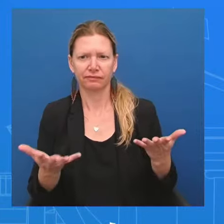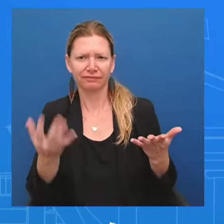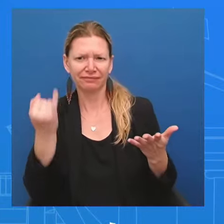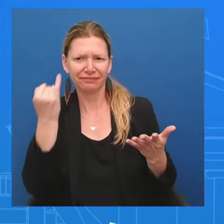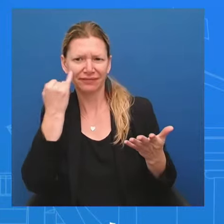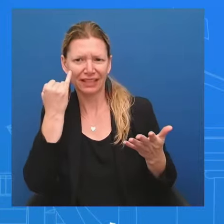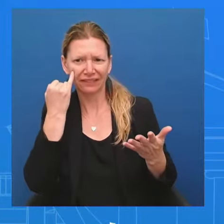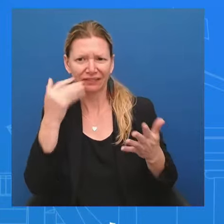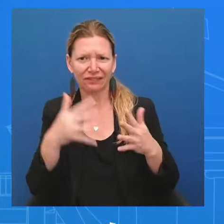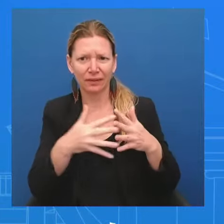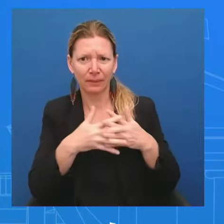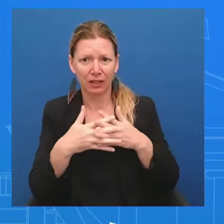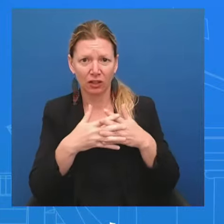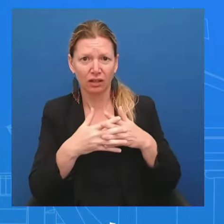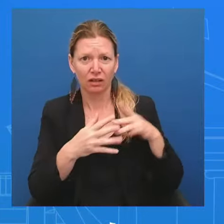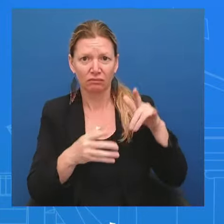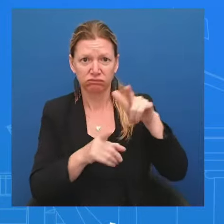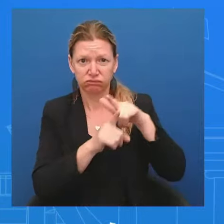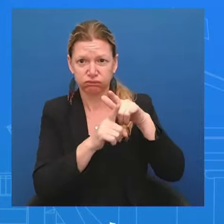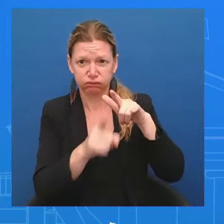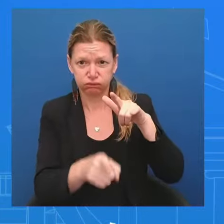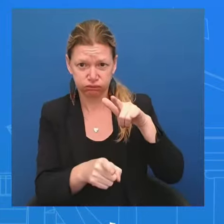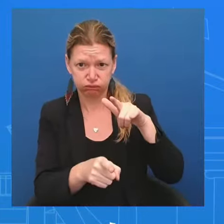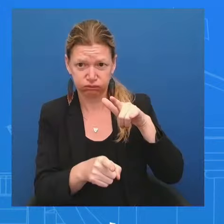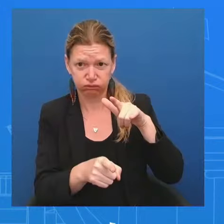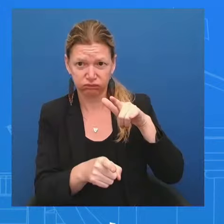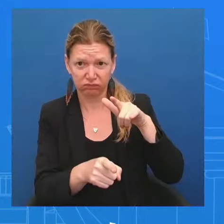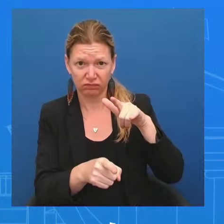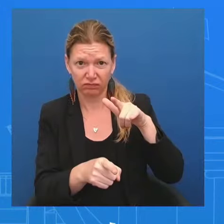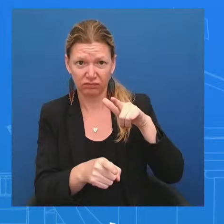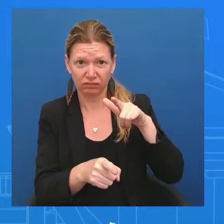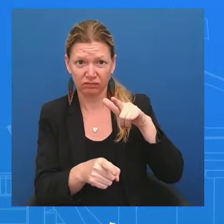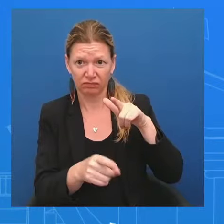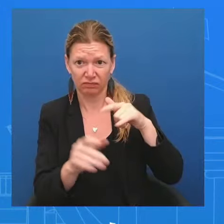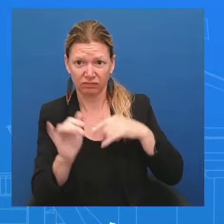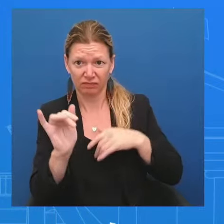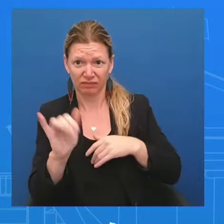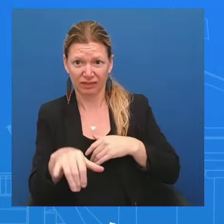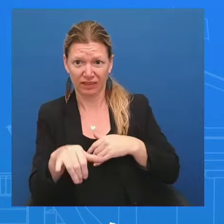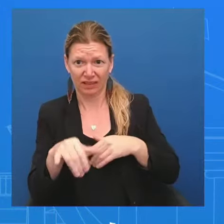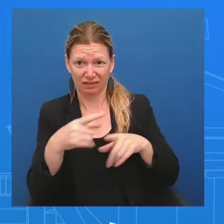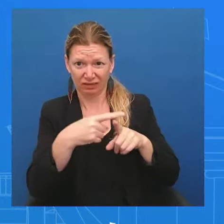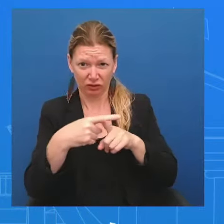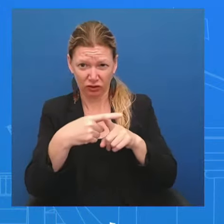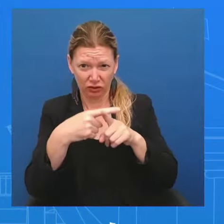that ended resulting with 45 civilian deaths and some 200 others injured?